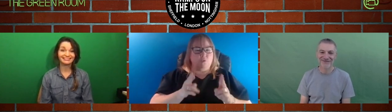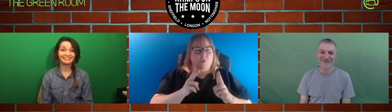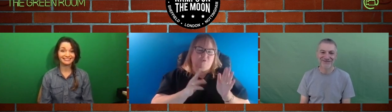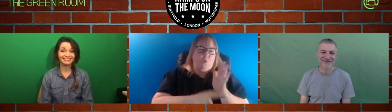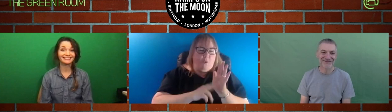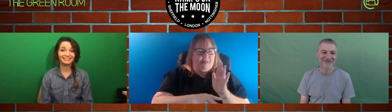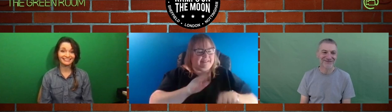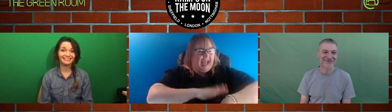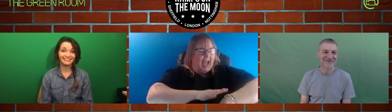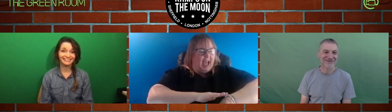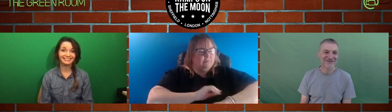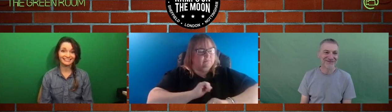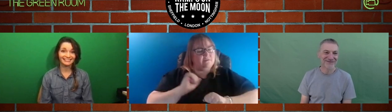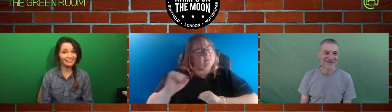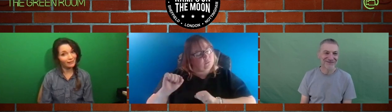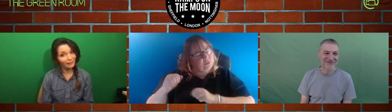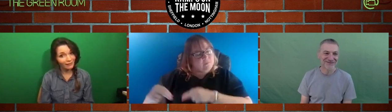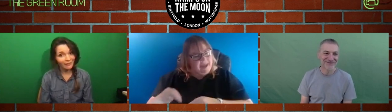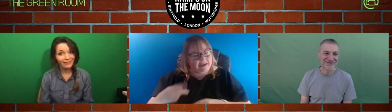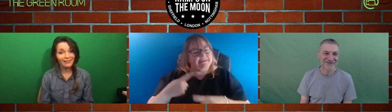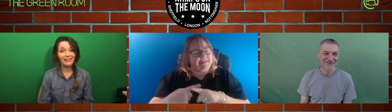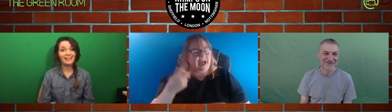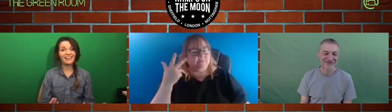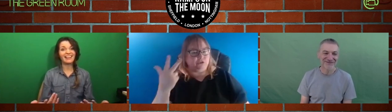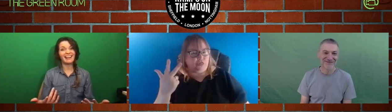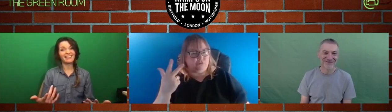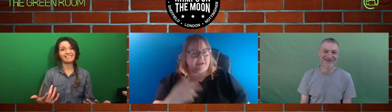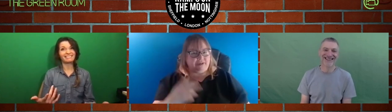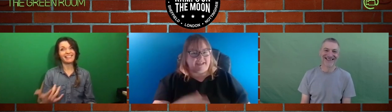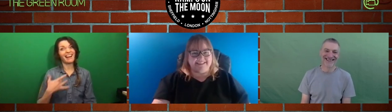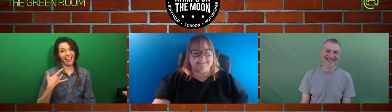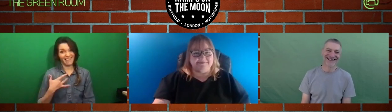I mean I'd say that for life in general.